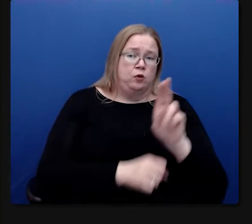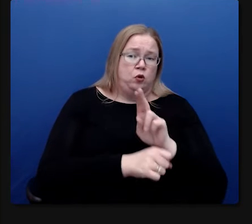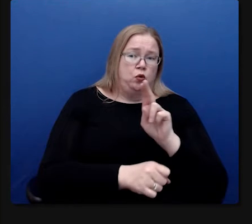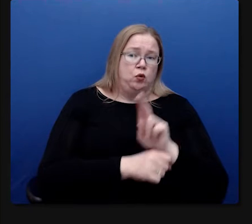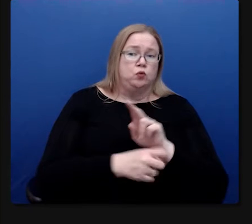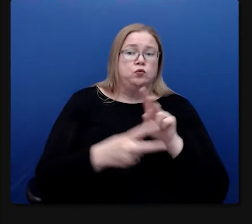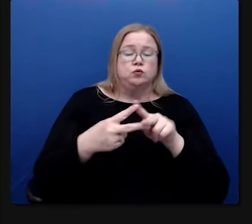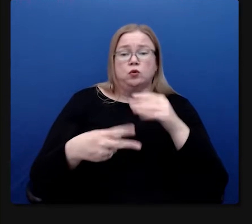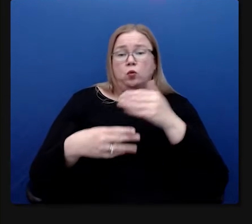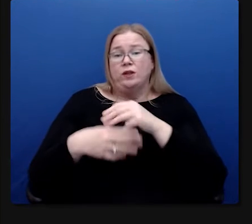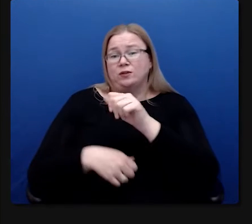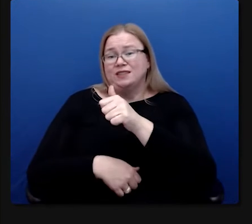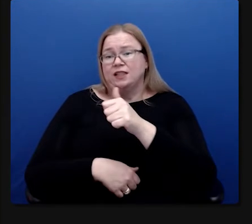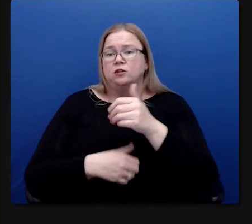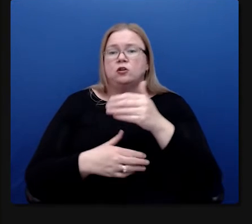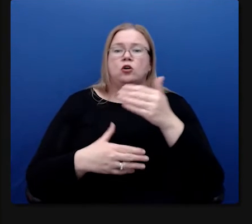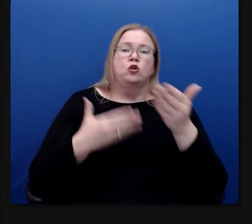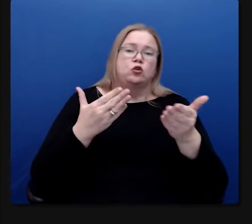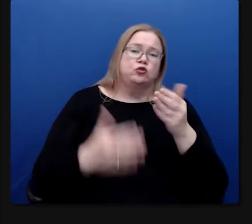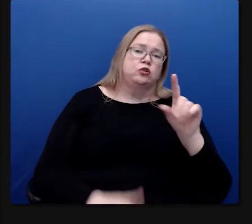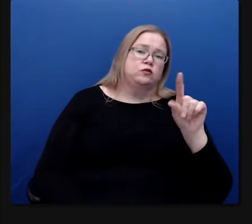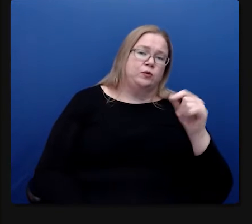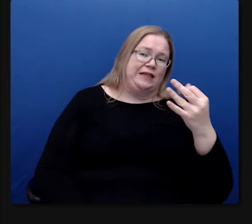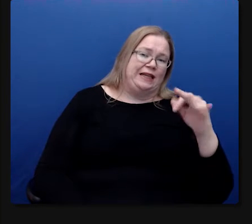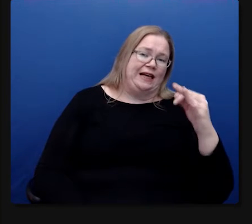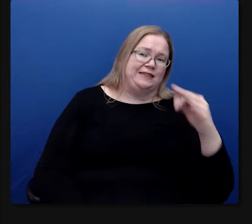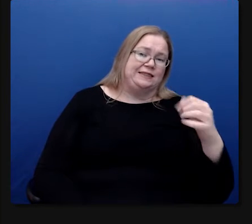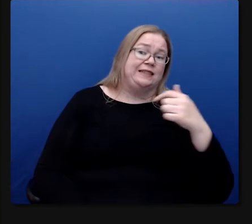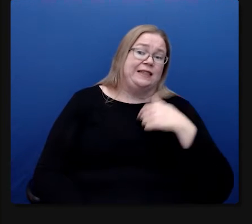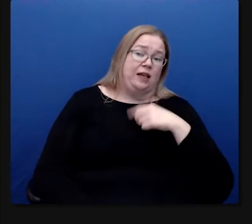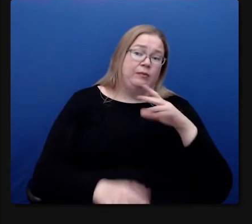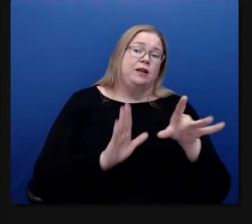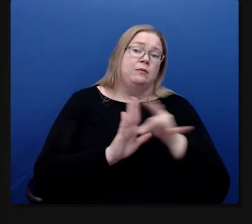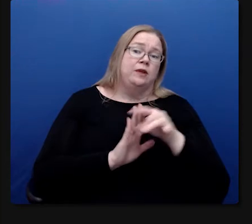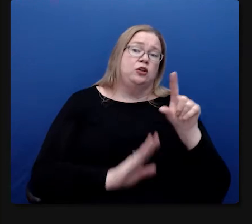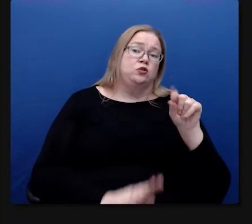You can pick between Windows 10 or Windows Server 2019. I am going to pick 2019.